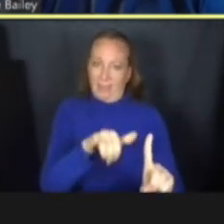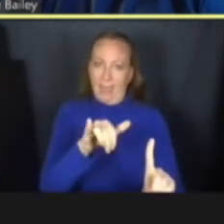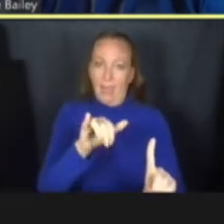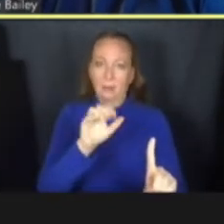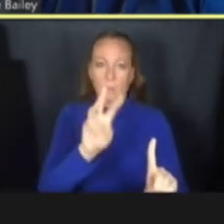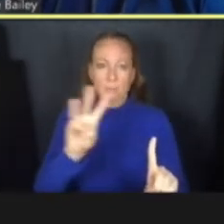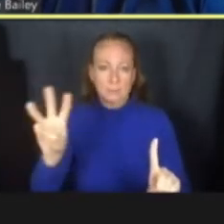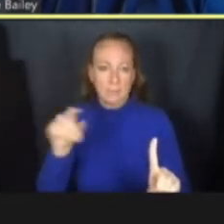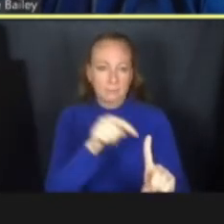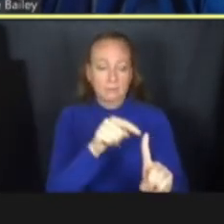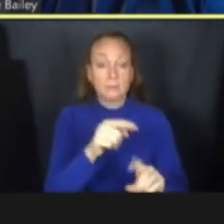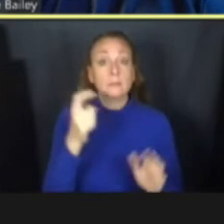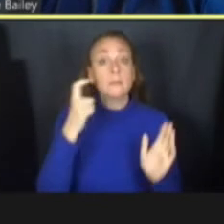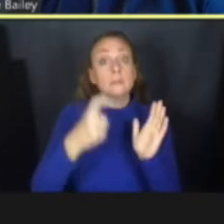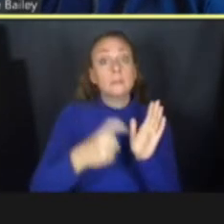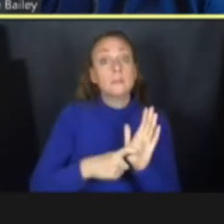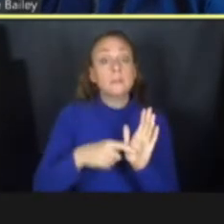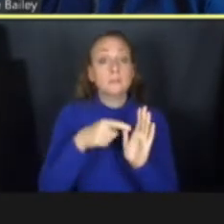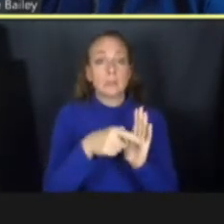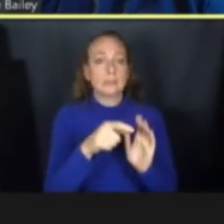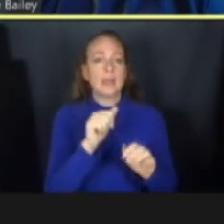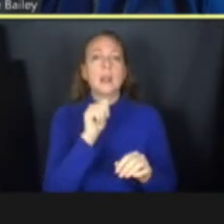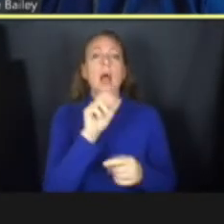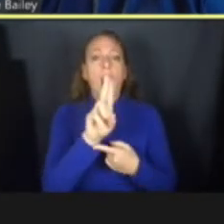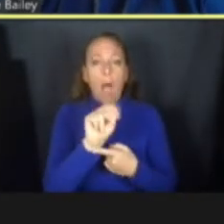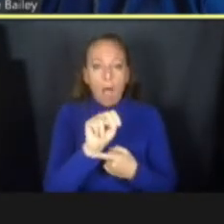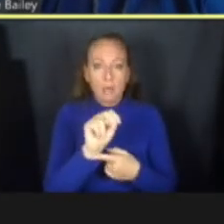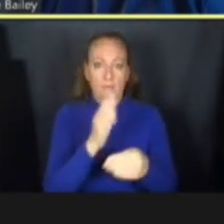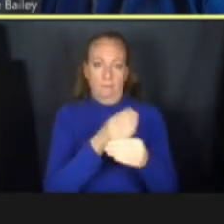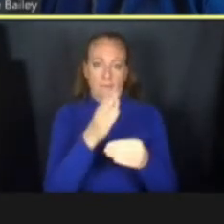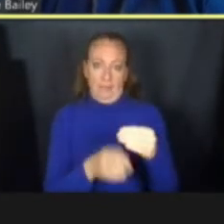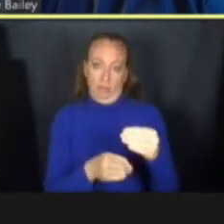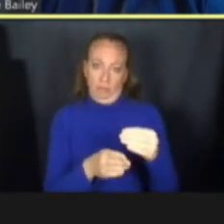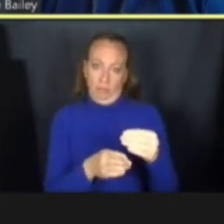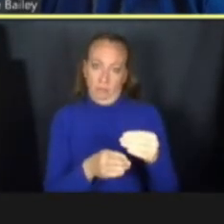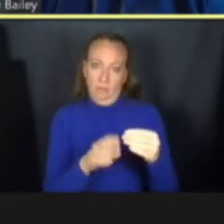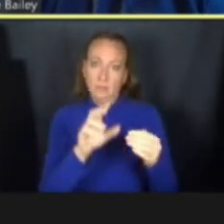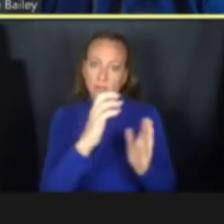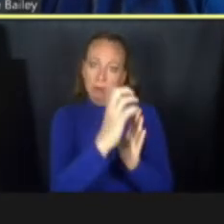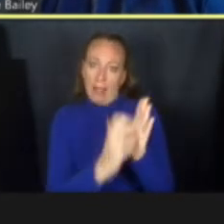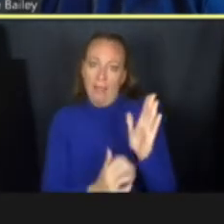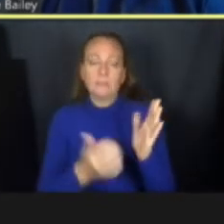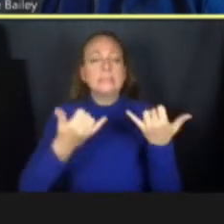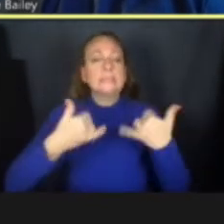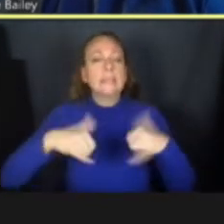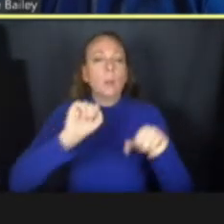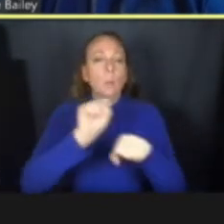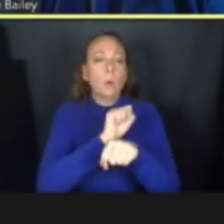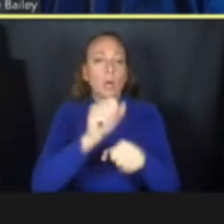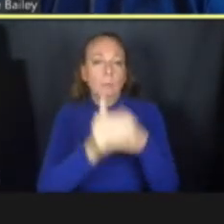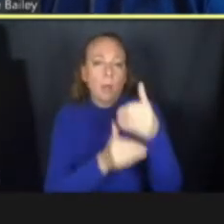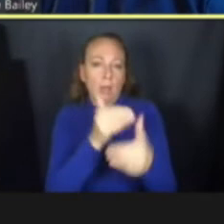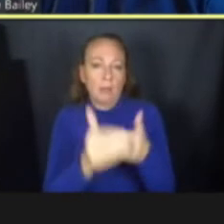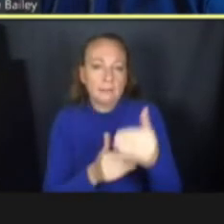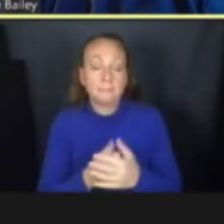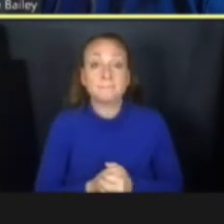that it's an unfinished draft. So it's very much a work in progress. So then it'll be called WCAG.